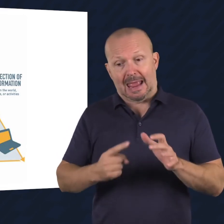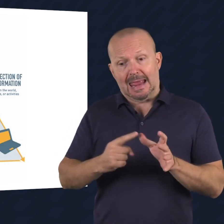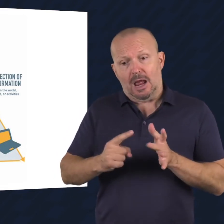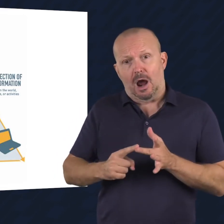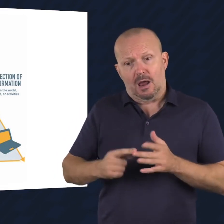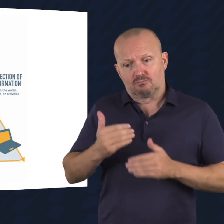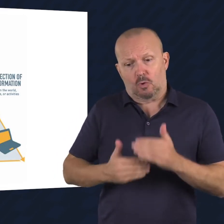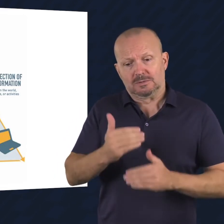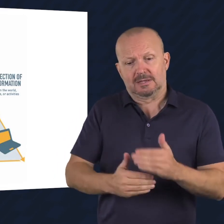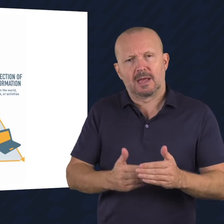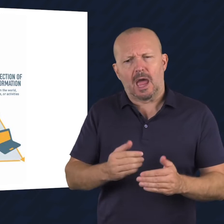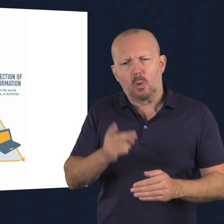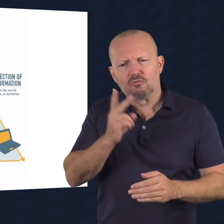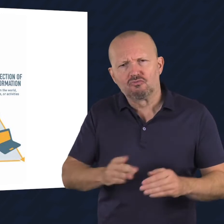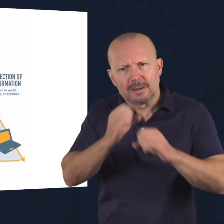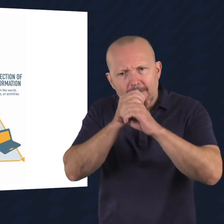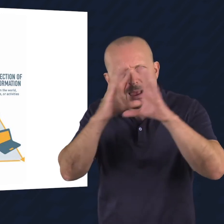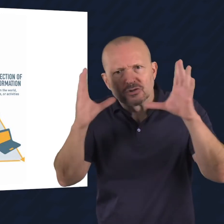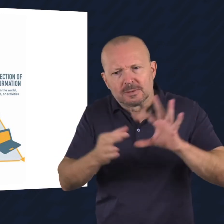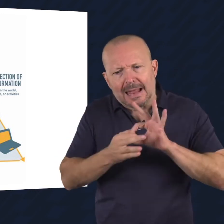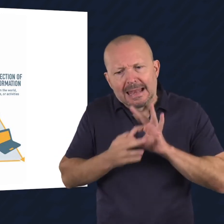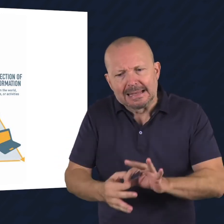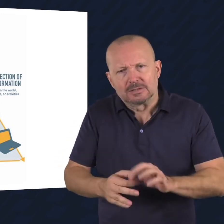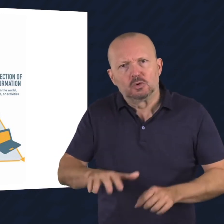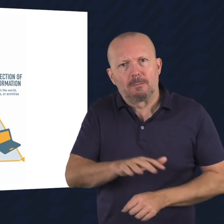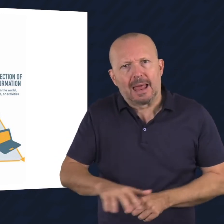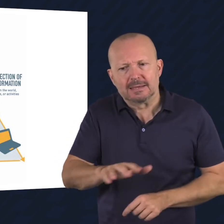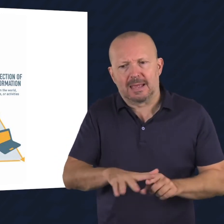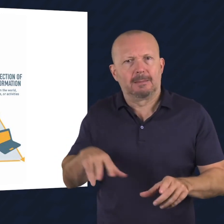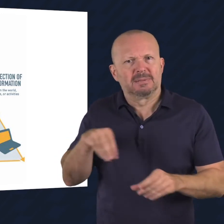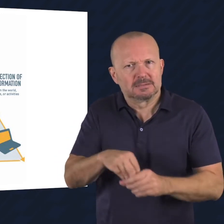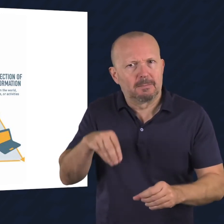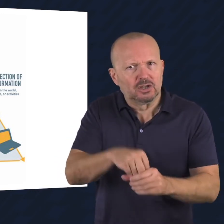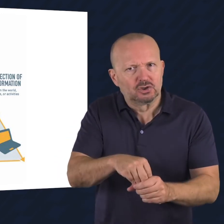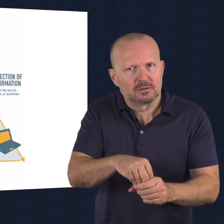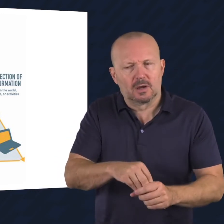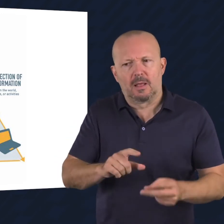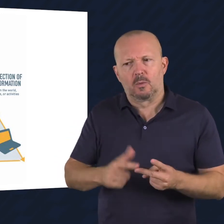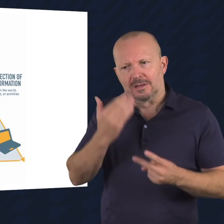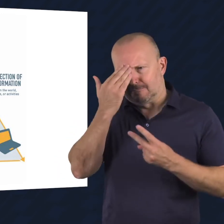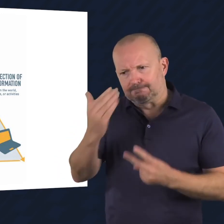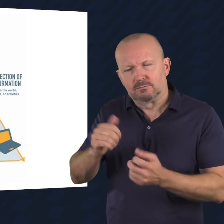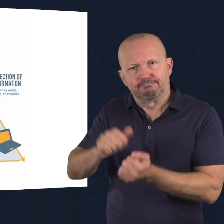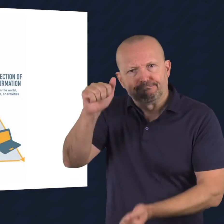How can we re-imagine AI processes from the ground up that are place based and participatory,